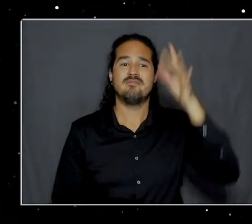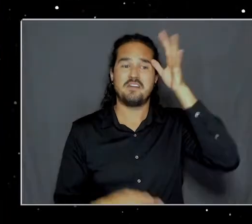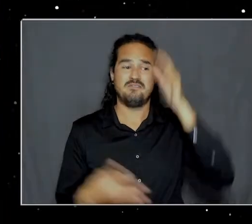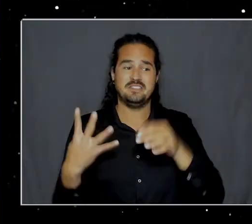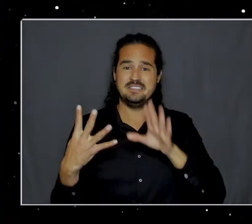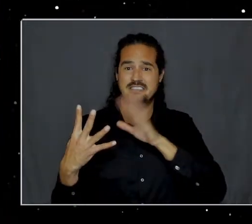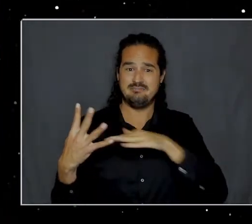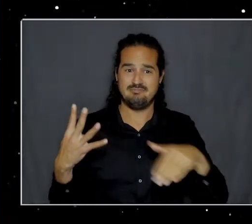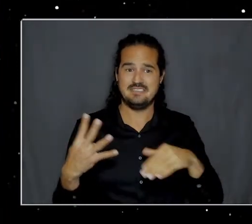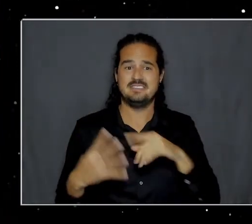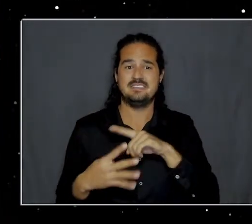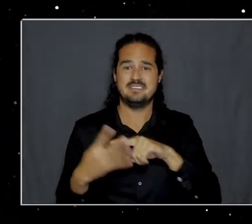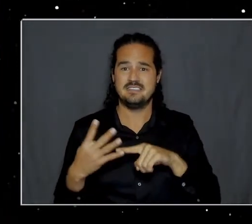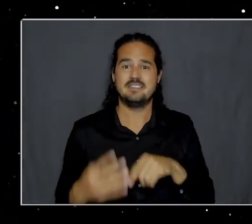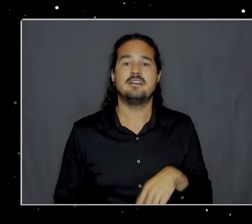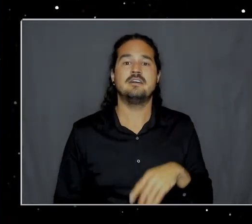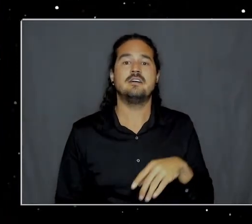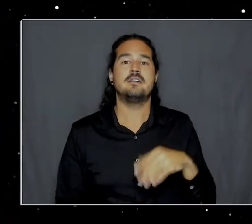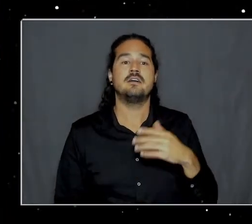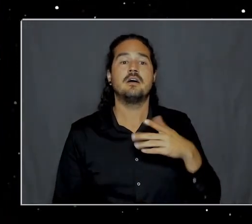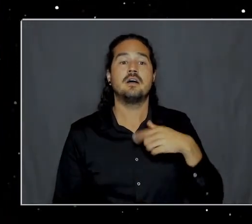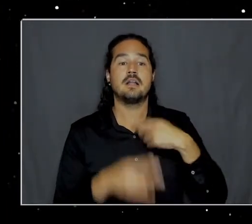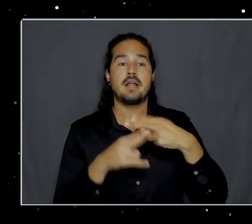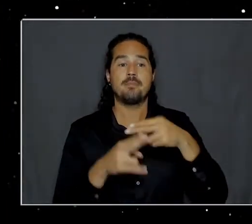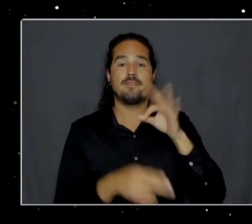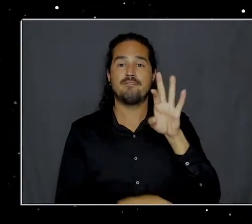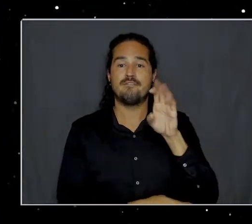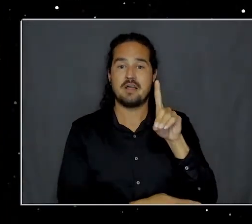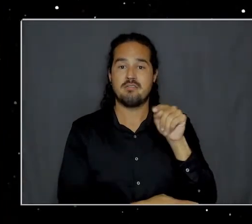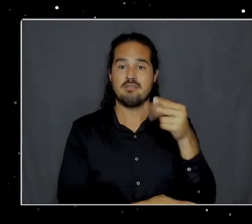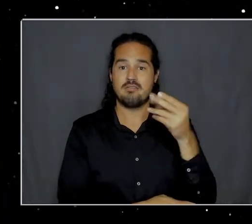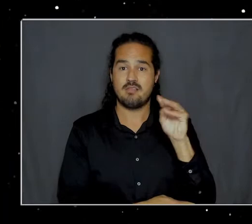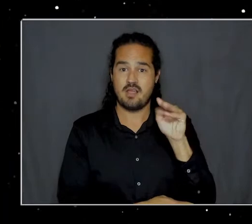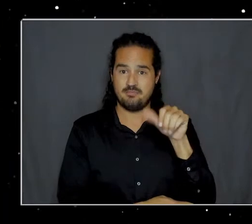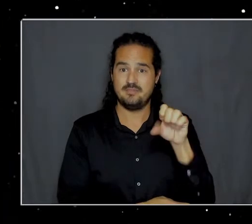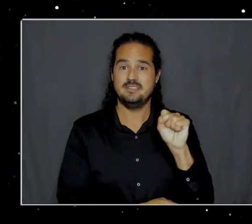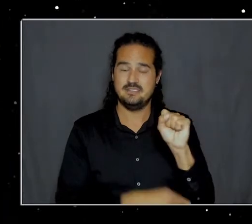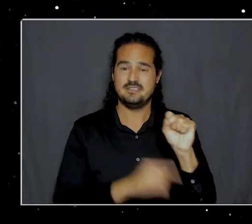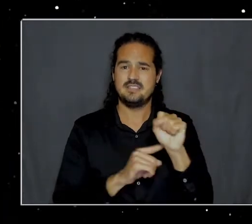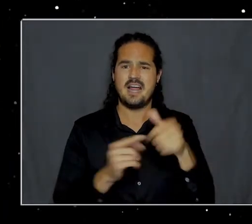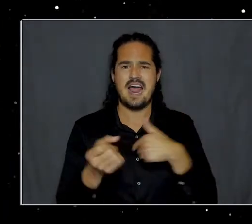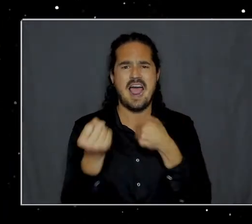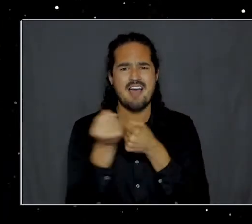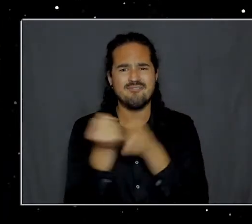TRISHANDRA PICKUP: I AM TRISHANDRA PICKUP.